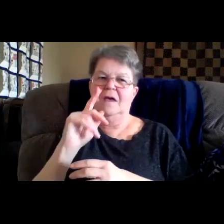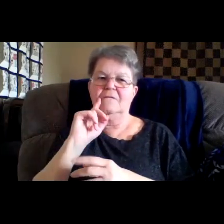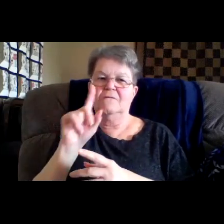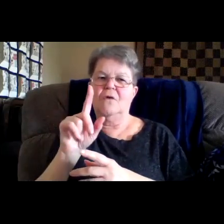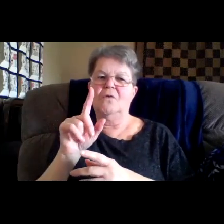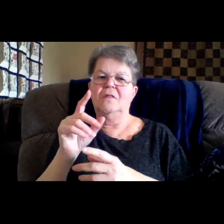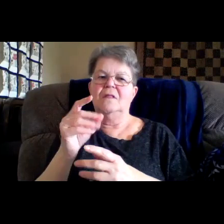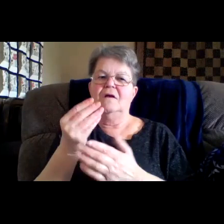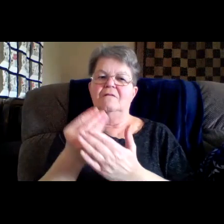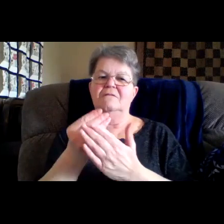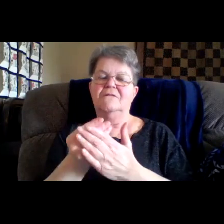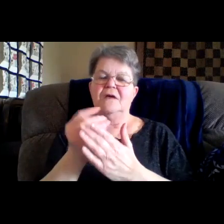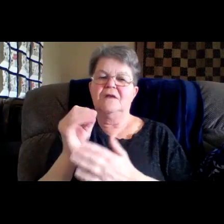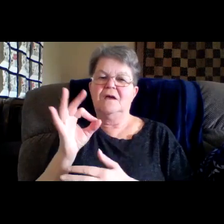at the Human Development Institute.